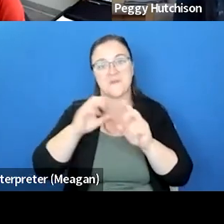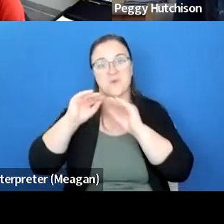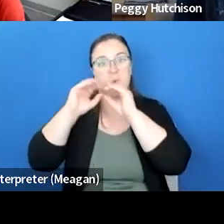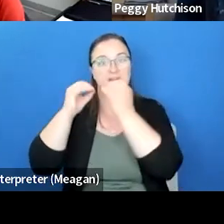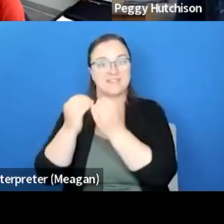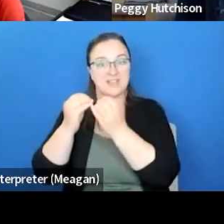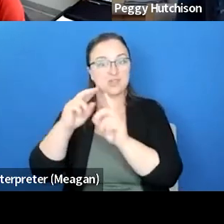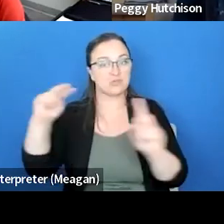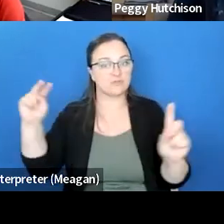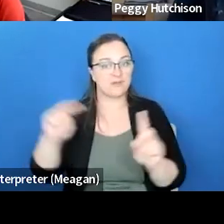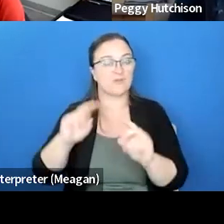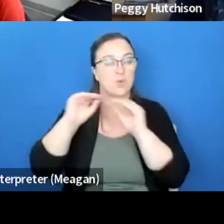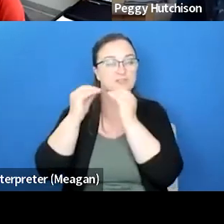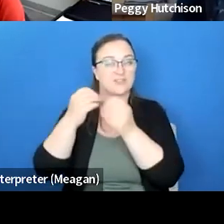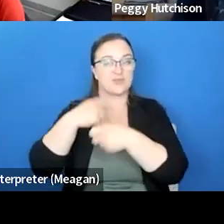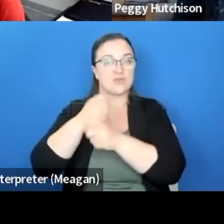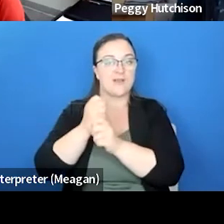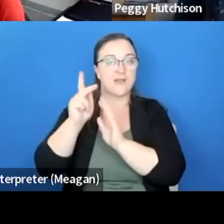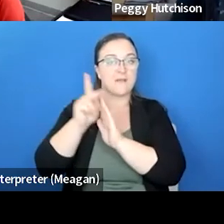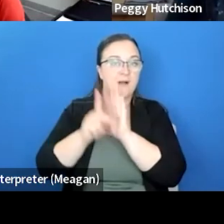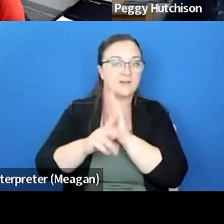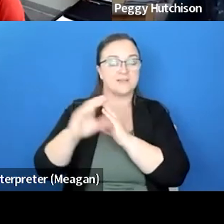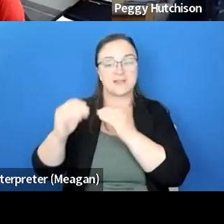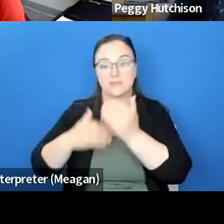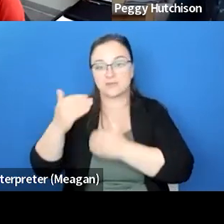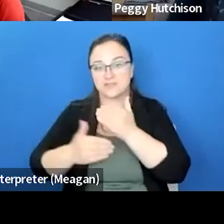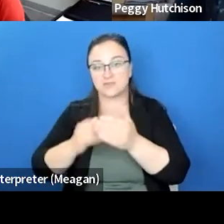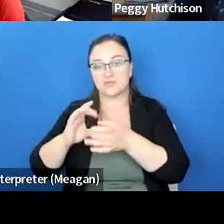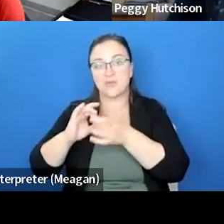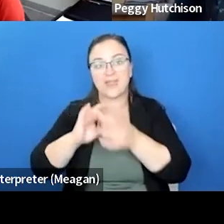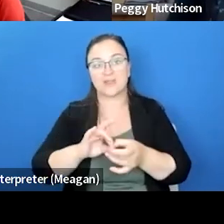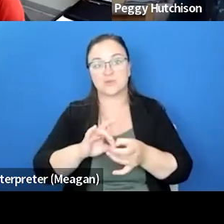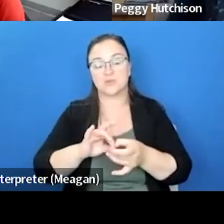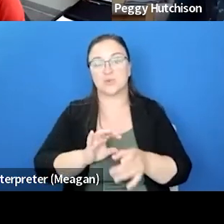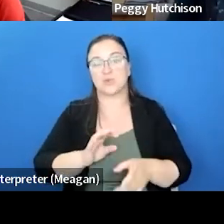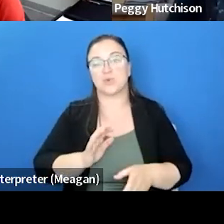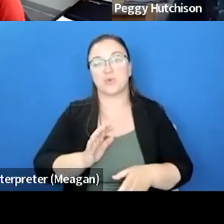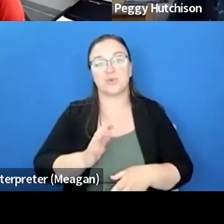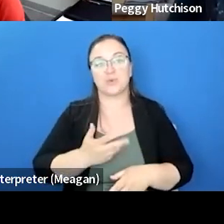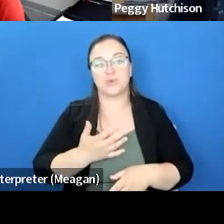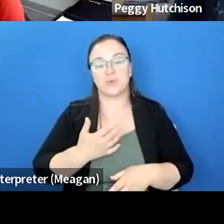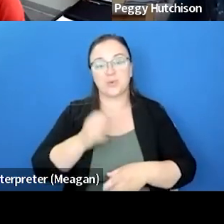organizations are creating policies and procedures around sort of work hours